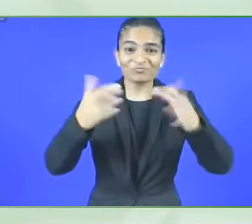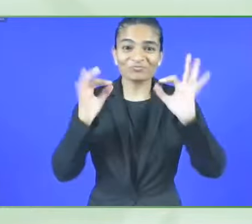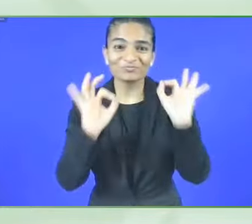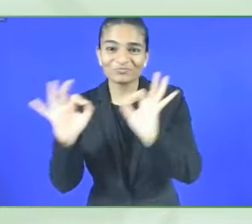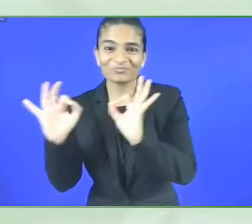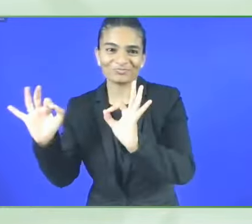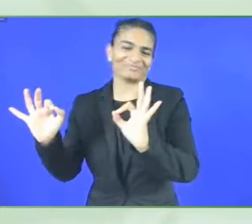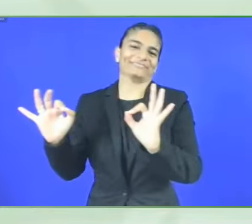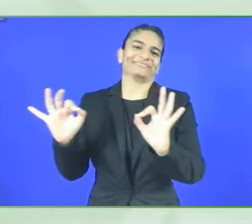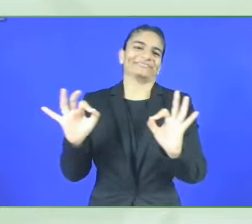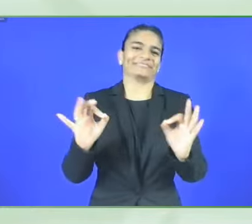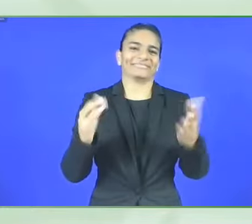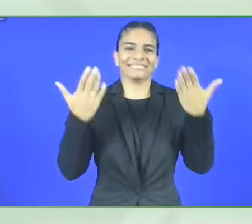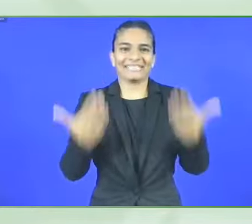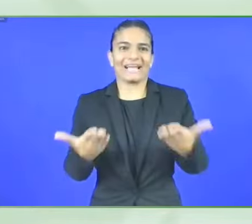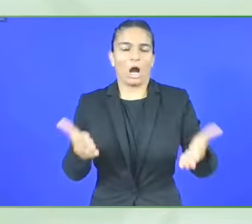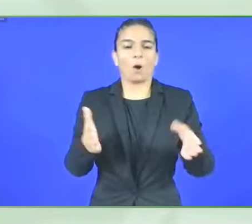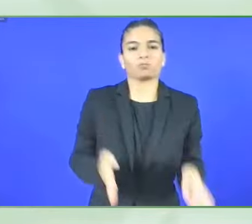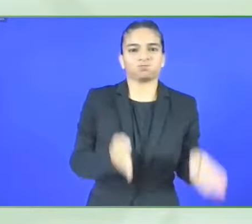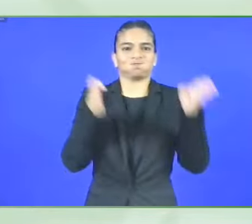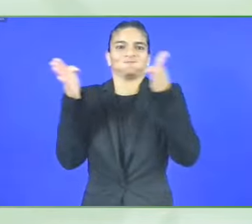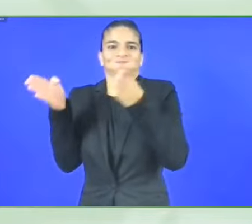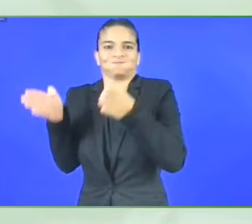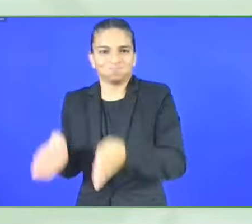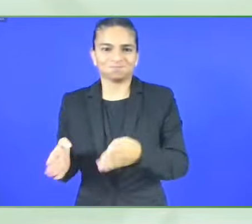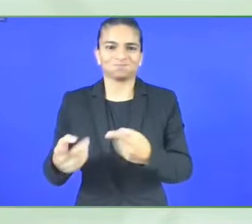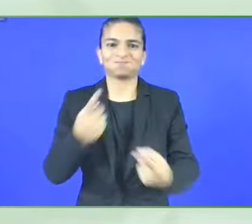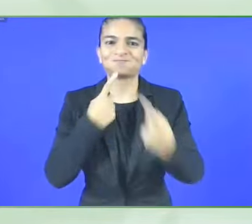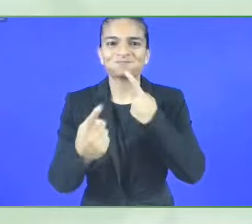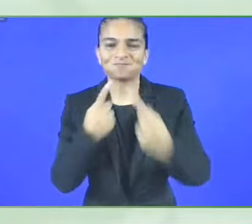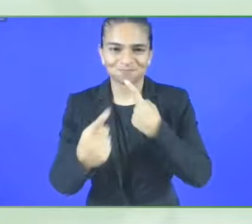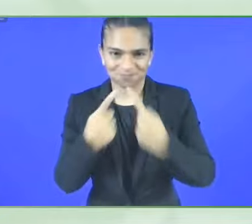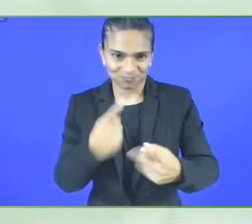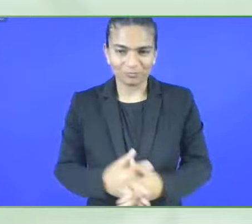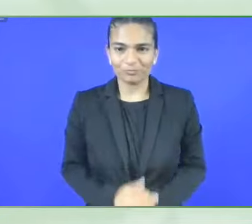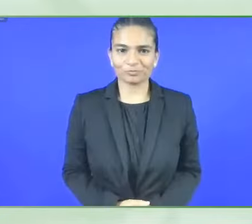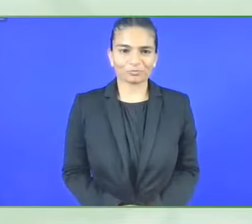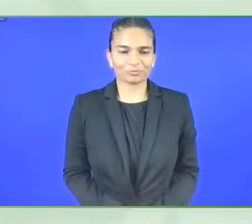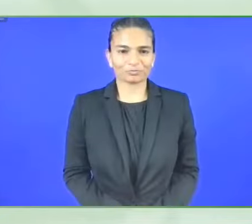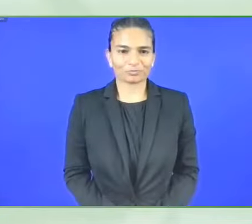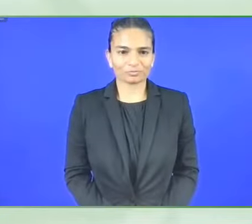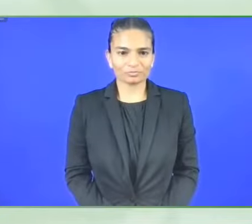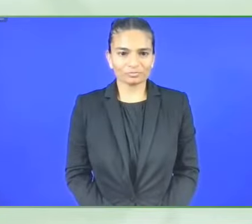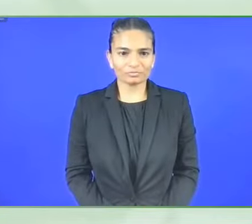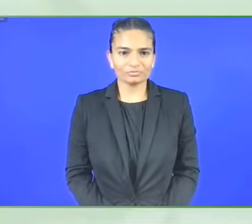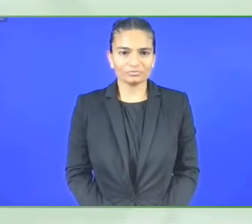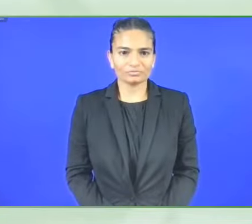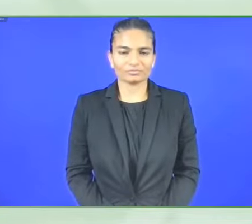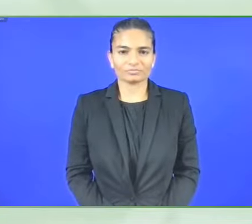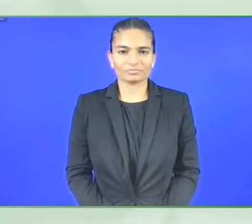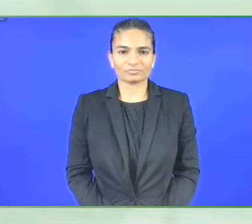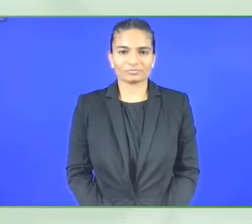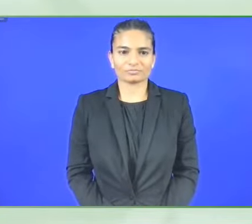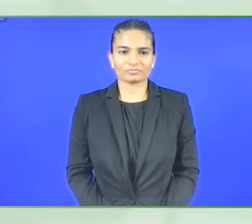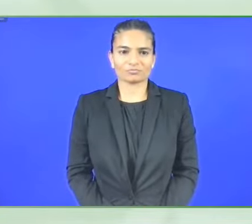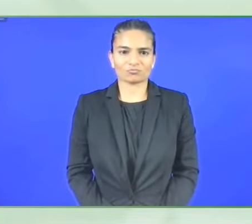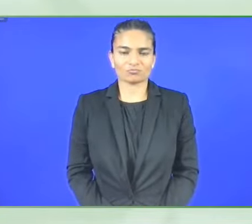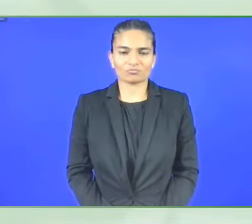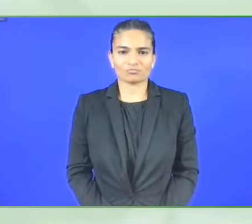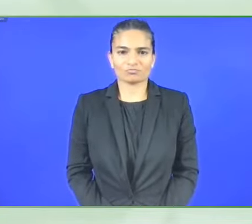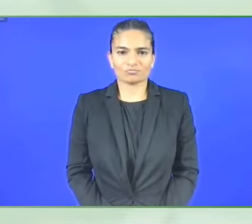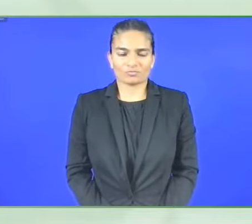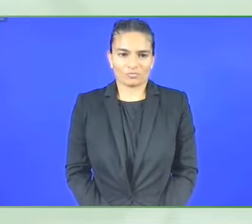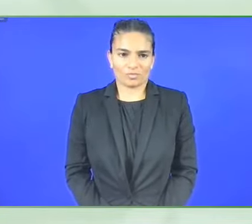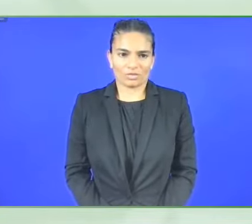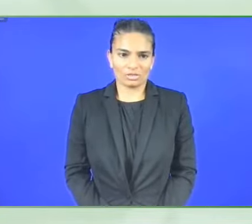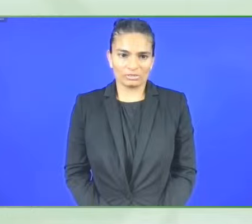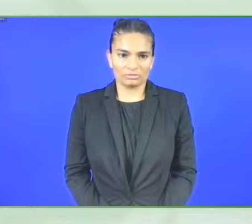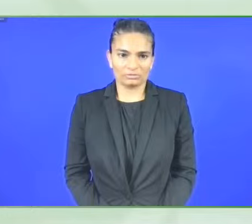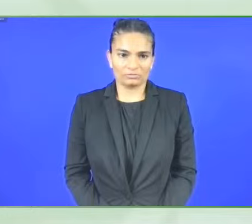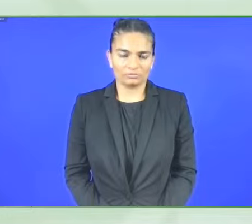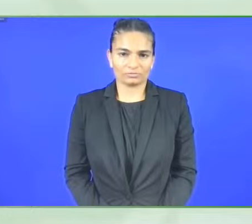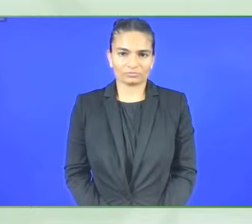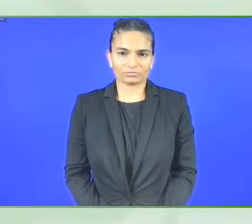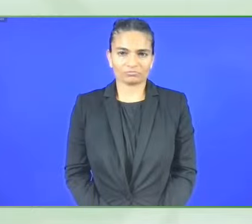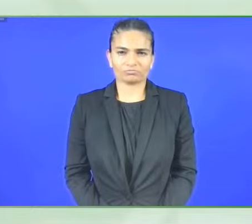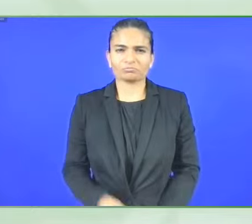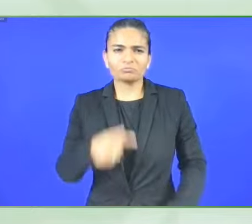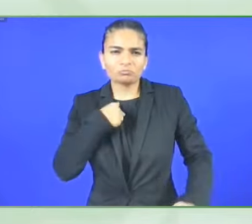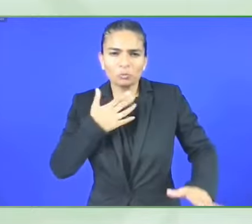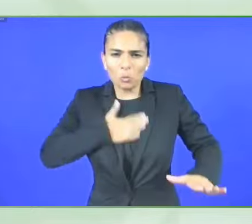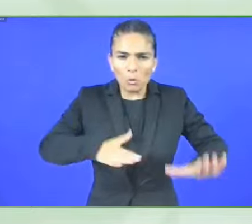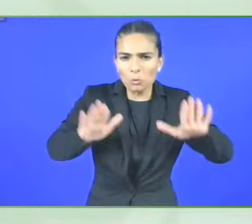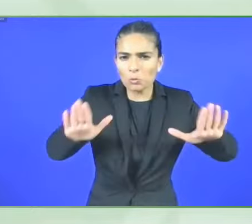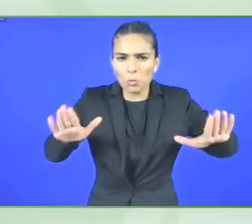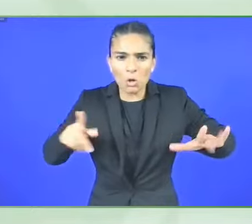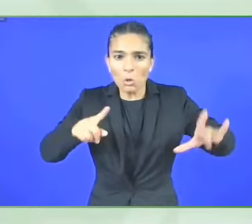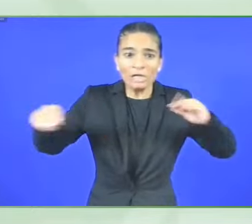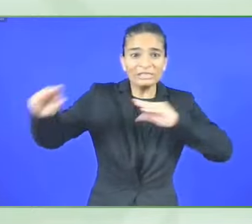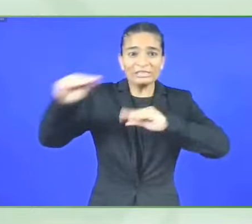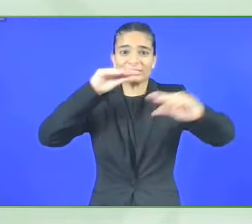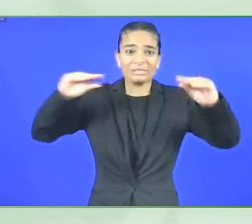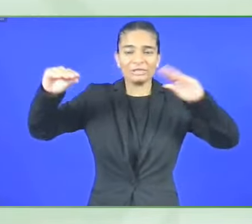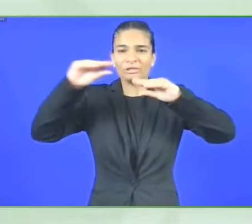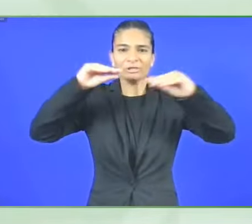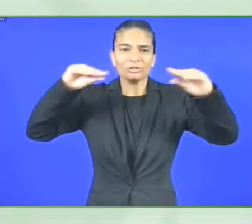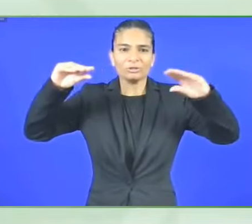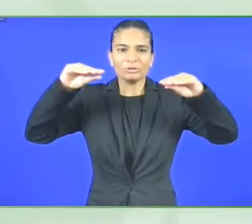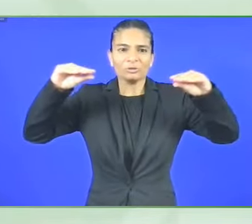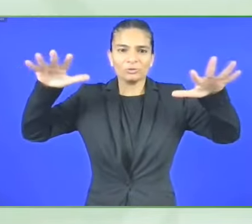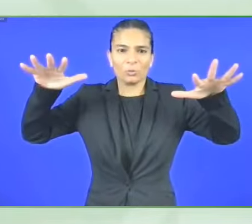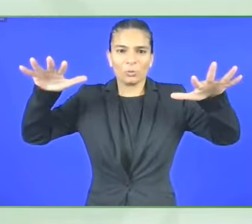We are following a very successful session with a lot of very engaged people.